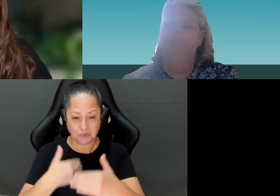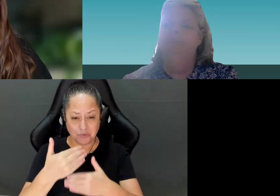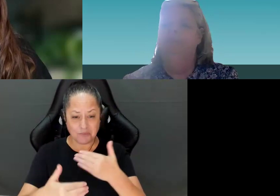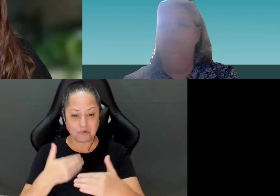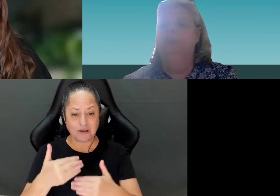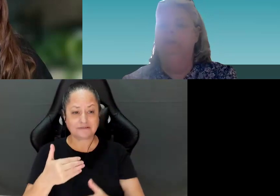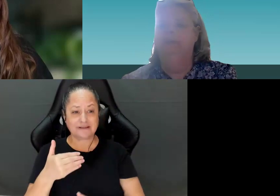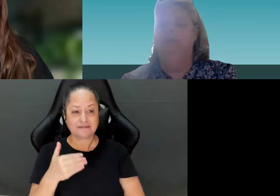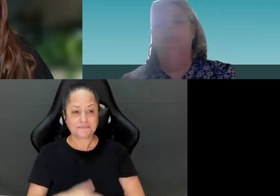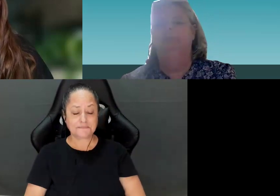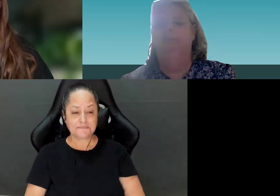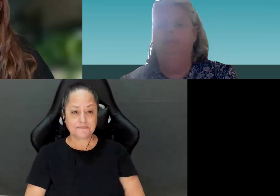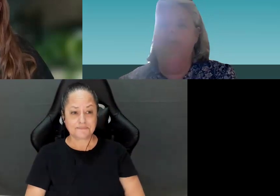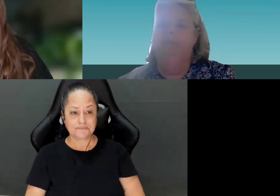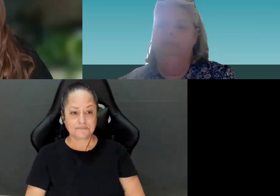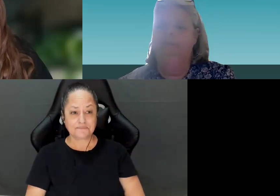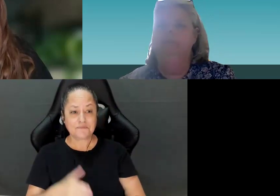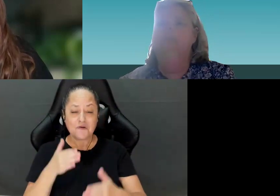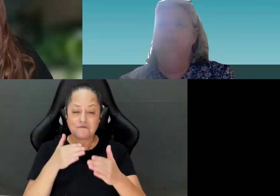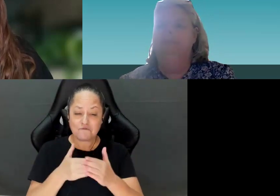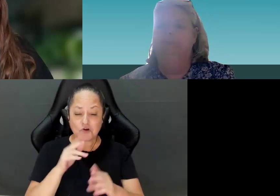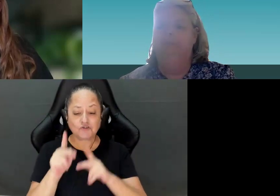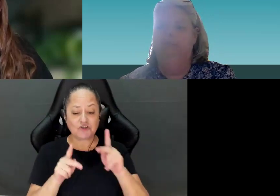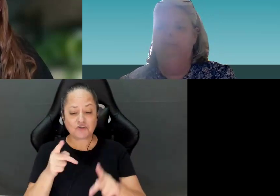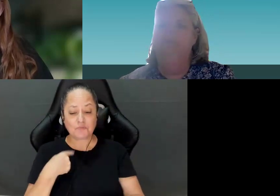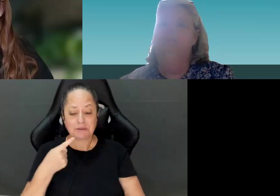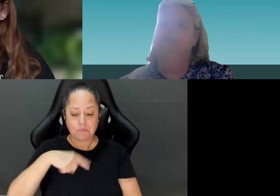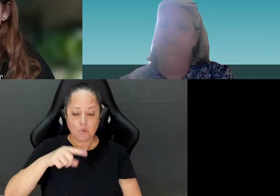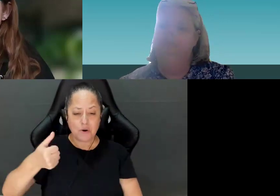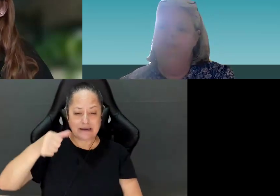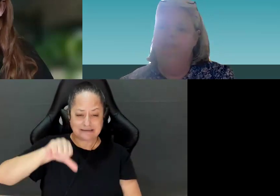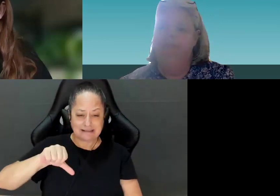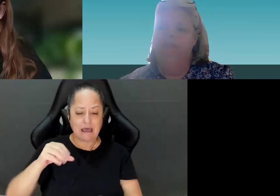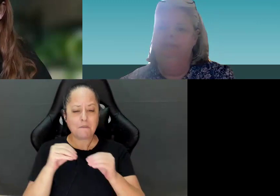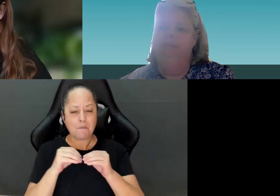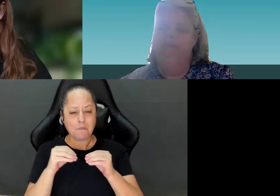And so I would say versus the people that we decline, there are way more kind of start